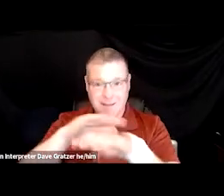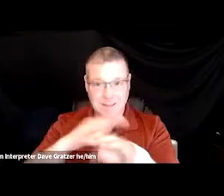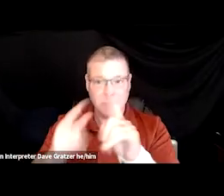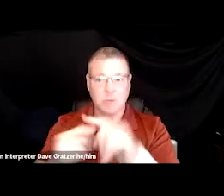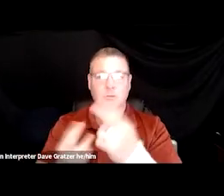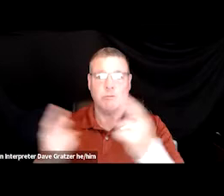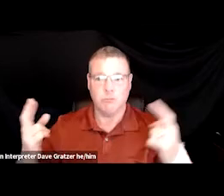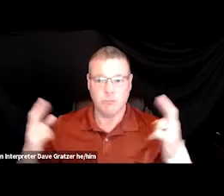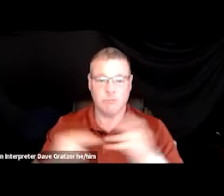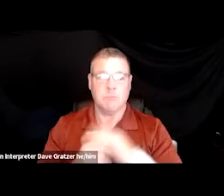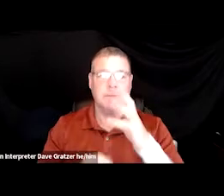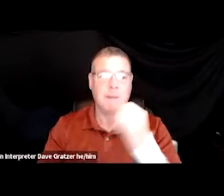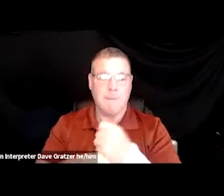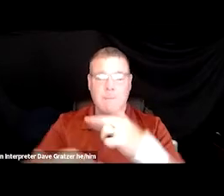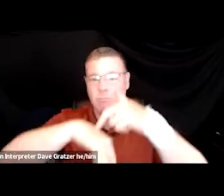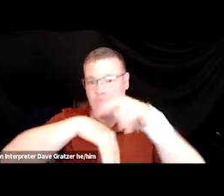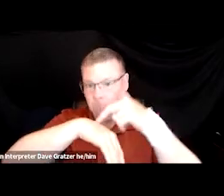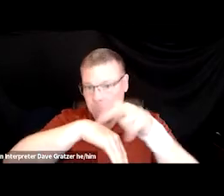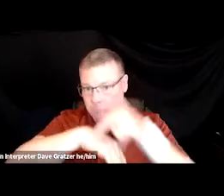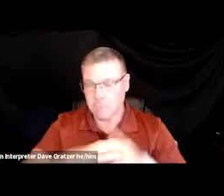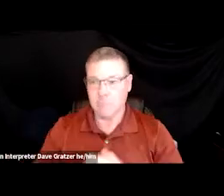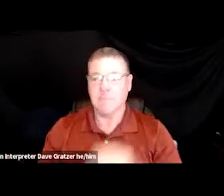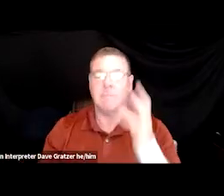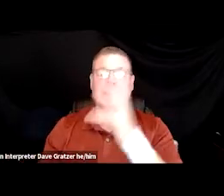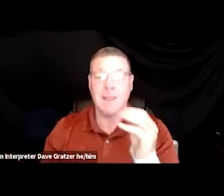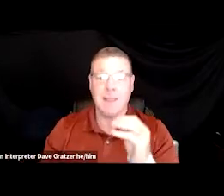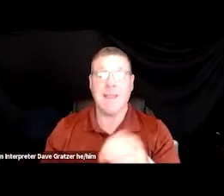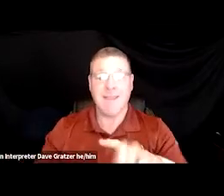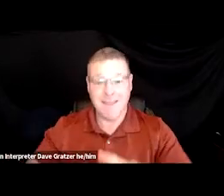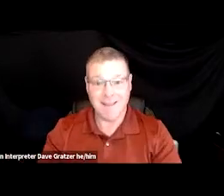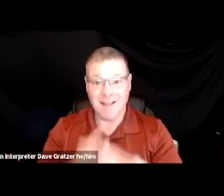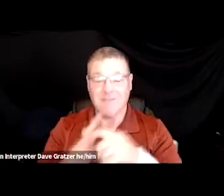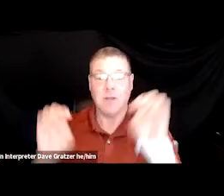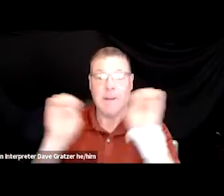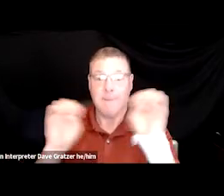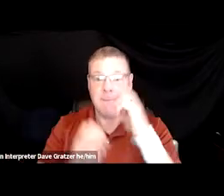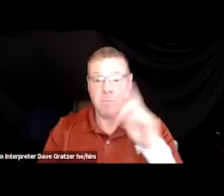making referrals for services, and activating emergency services for callers outside